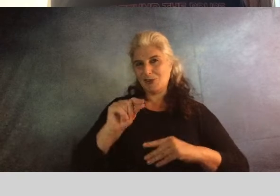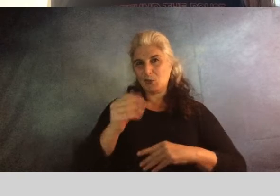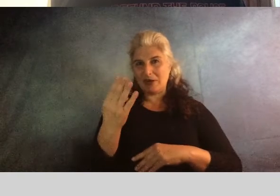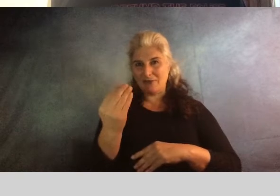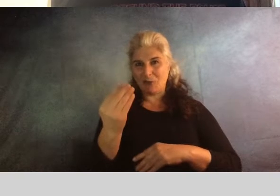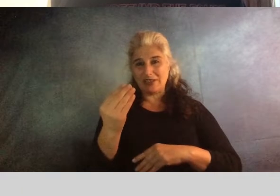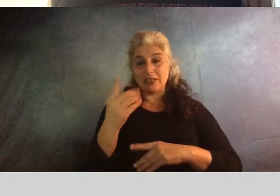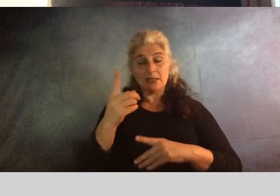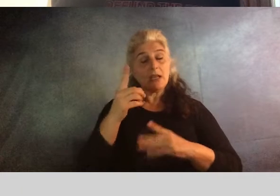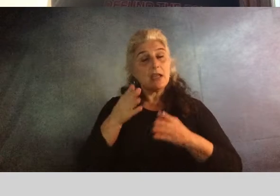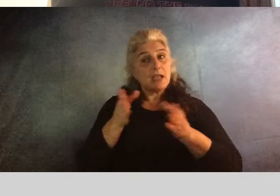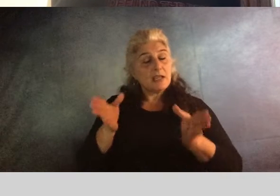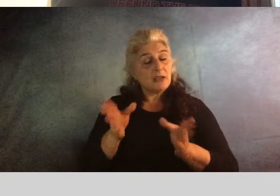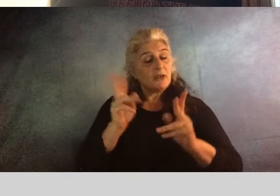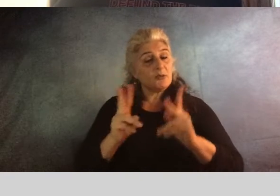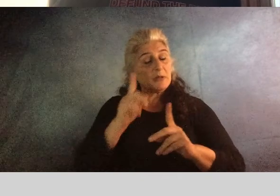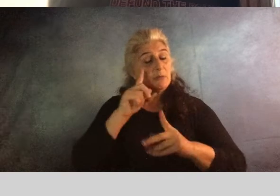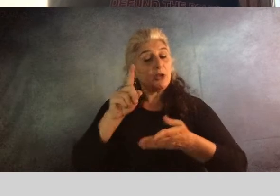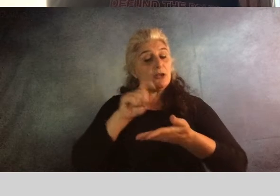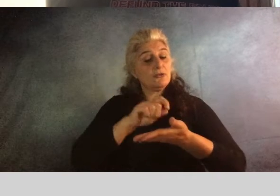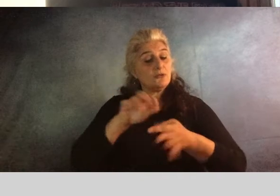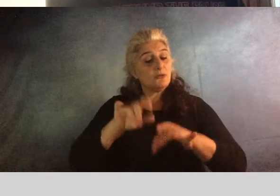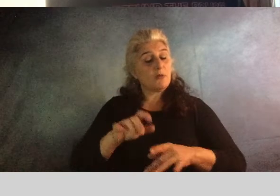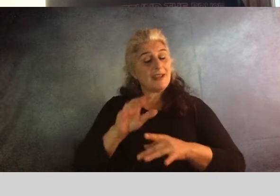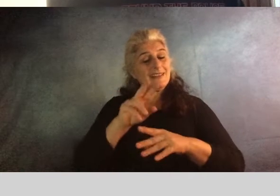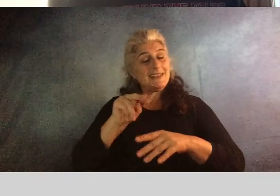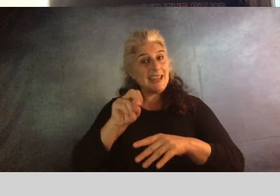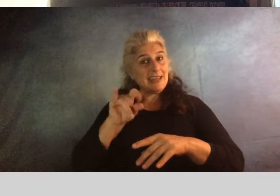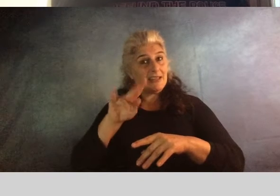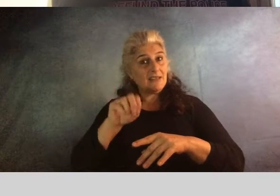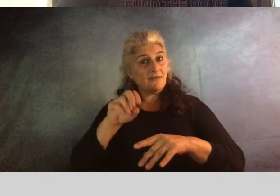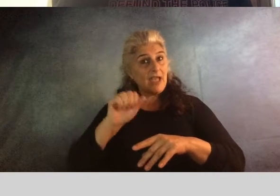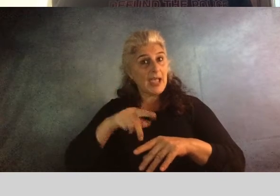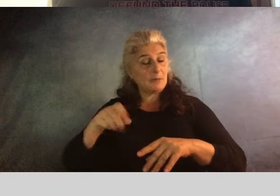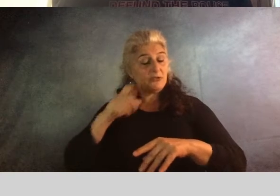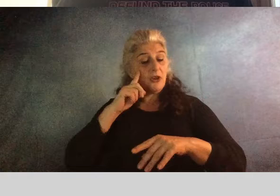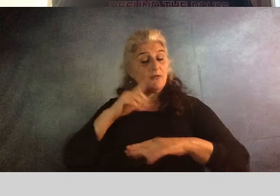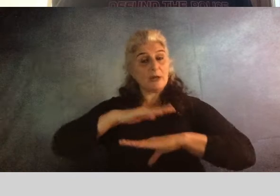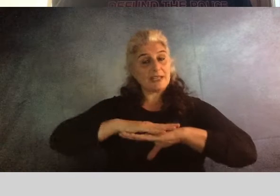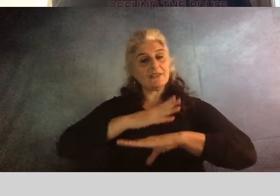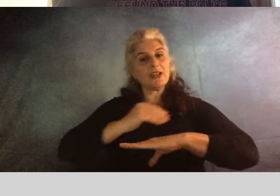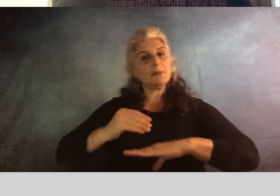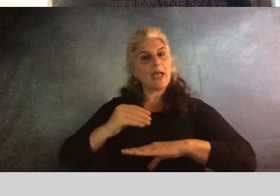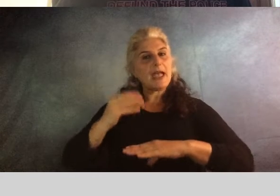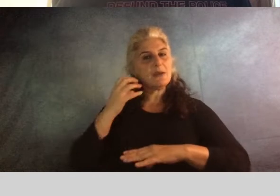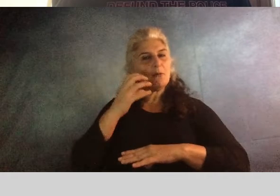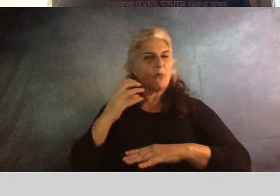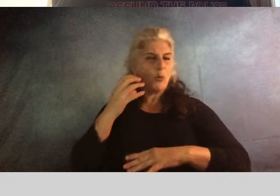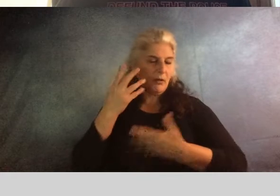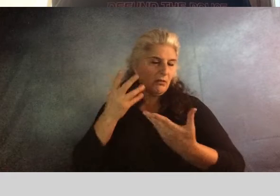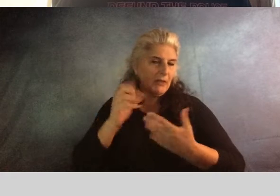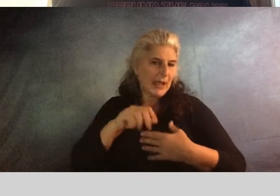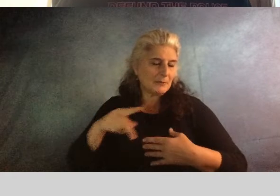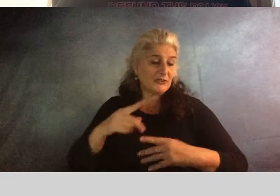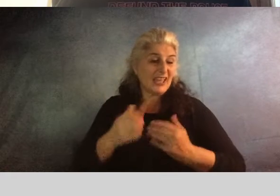to write native apps for desktop and mobile platforms. At the time, they supported mostly desktop operating systems